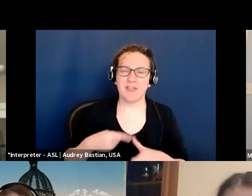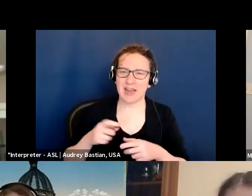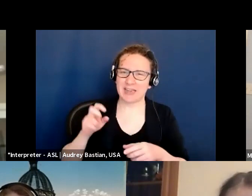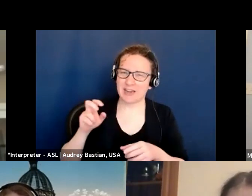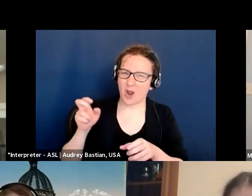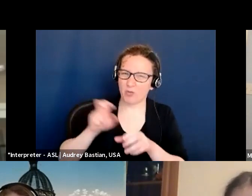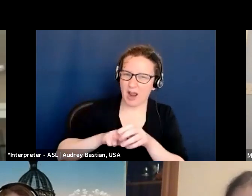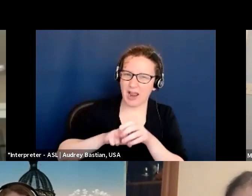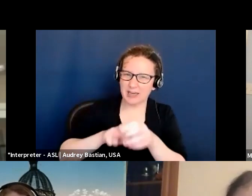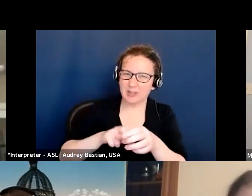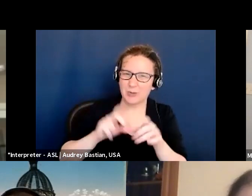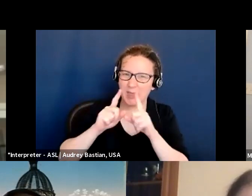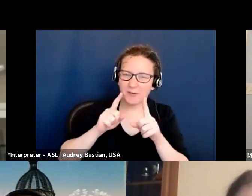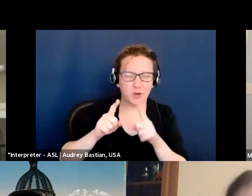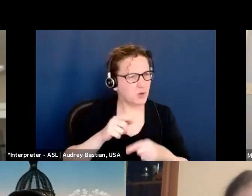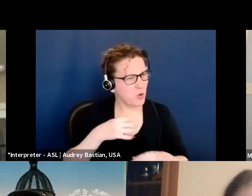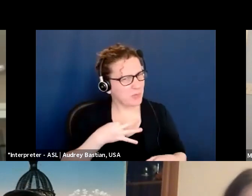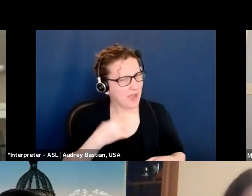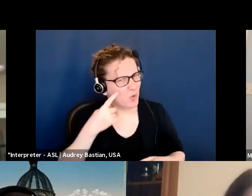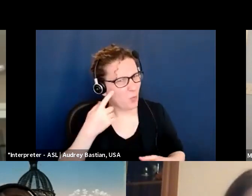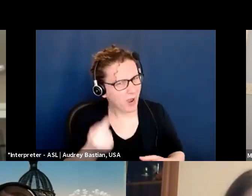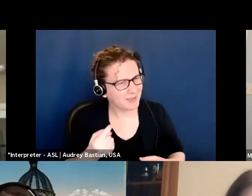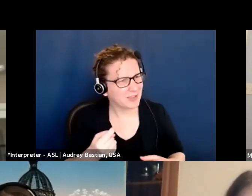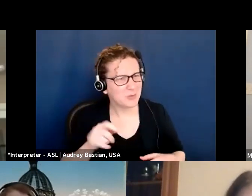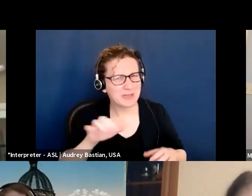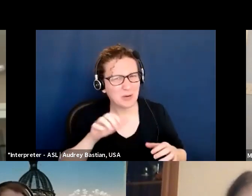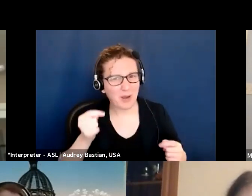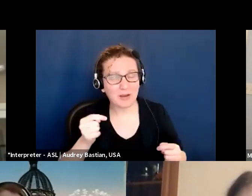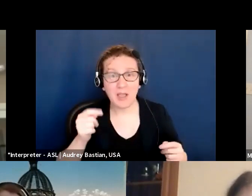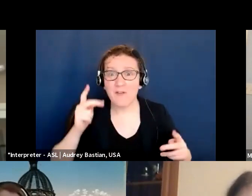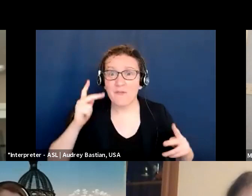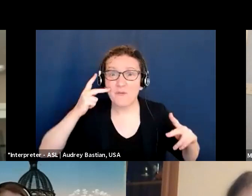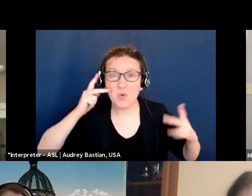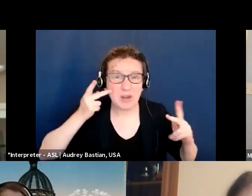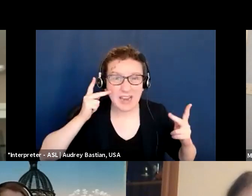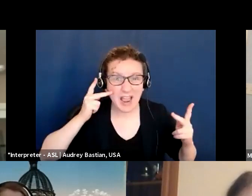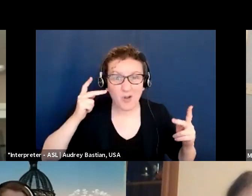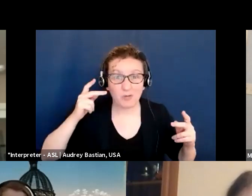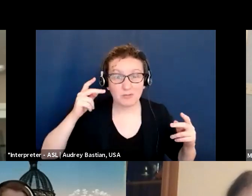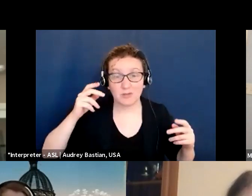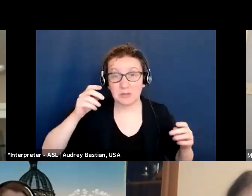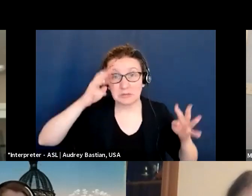what? You did what? And they were freaking out. So they followed me all the way to the interview,